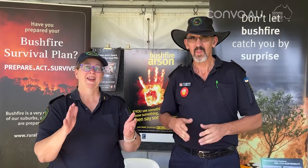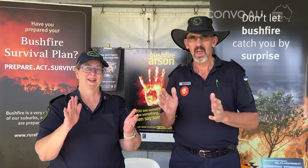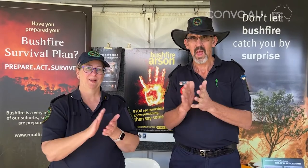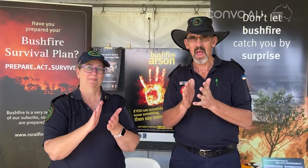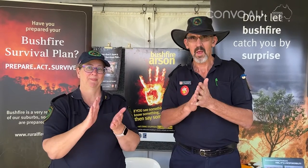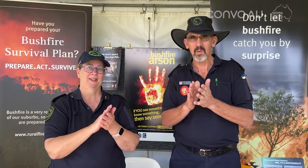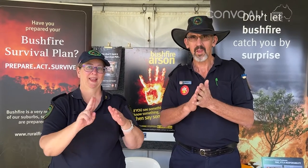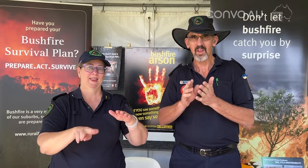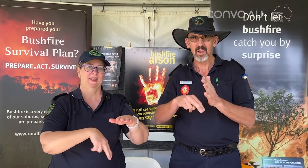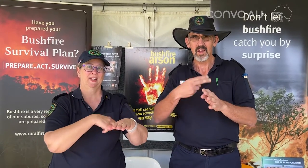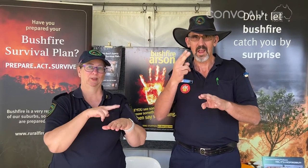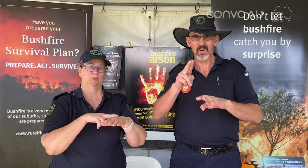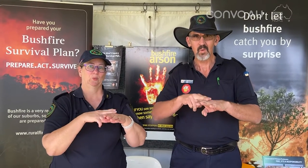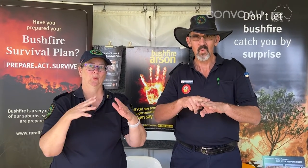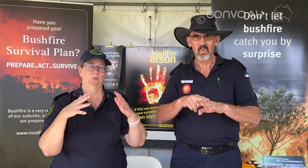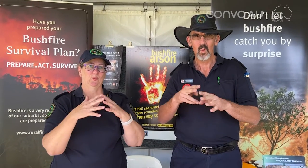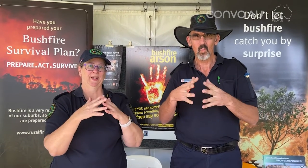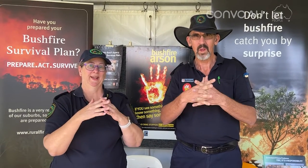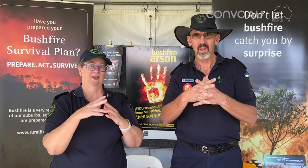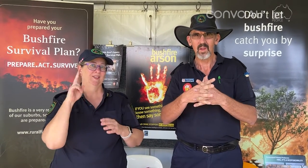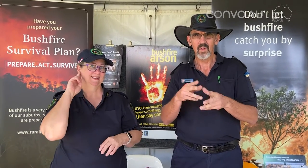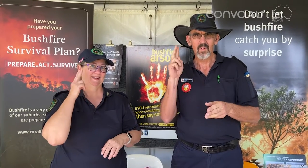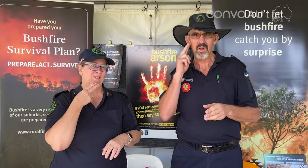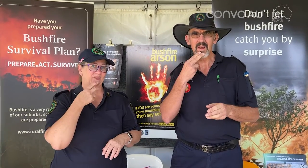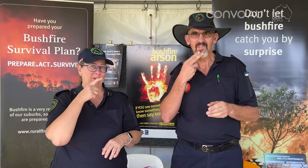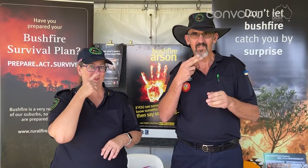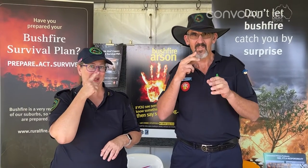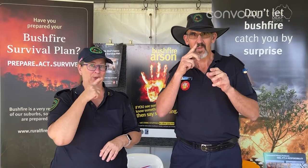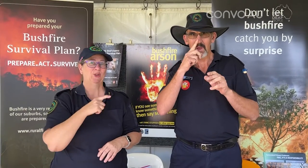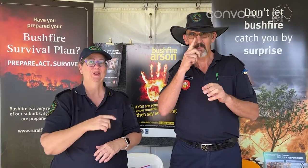Happy National Week of Deaf People!